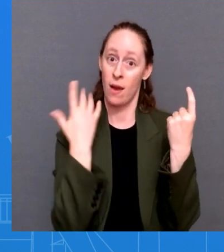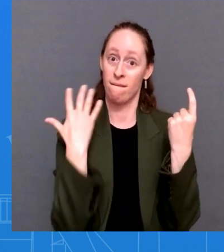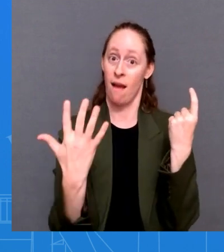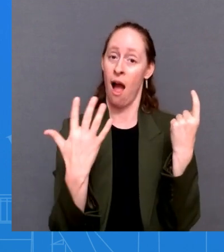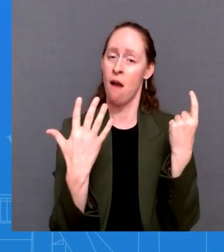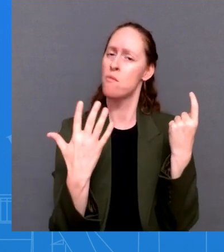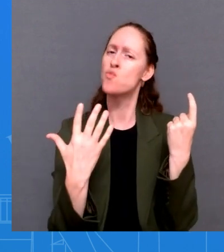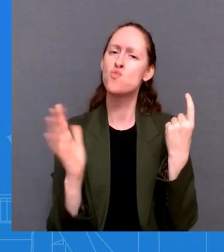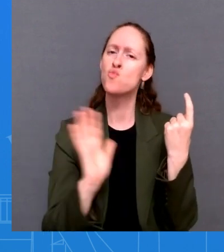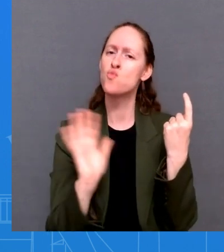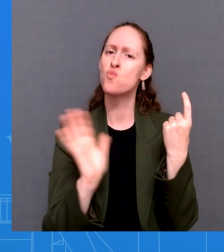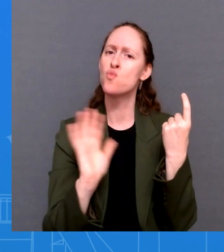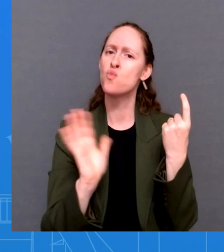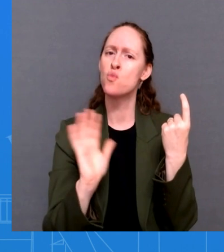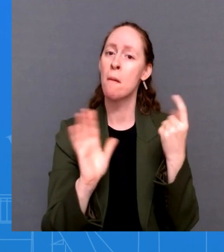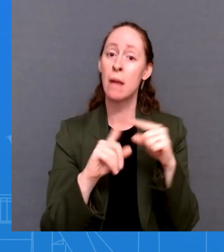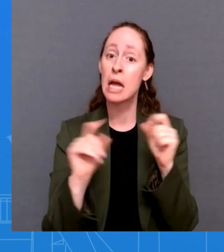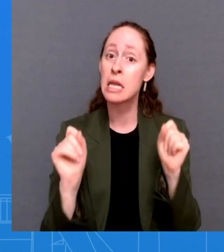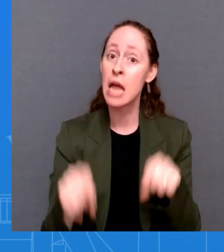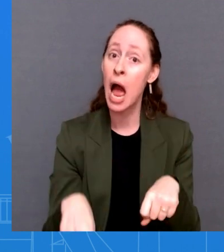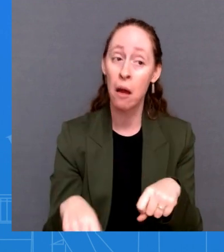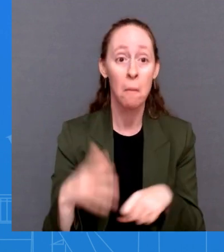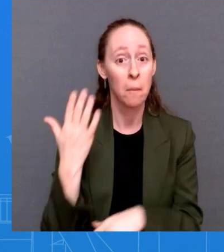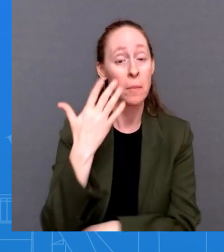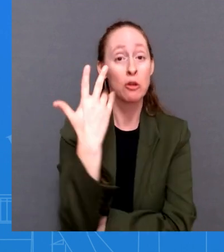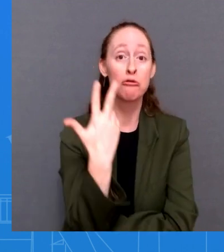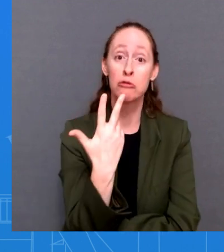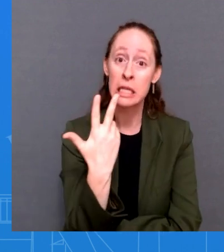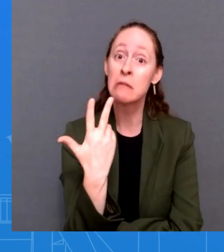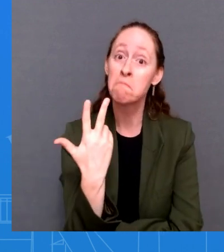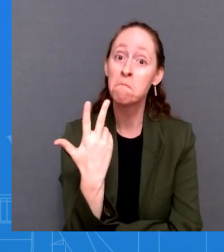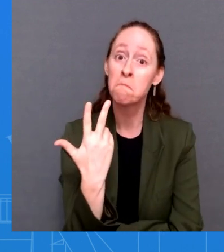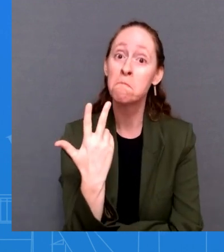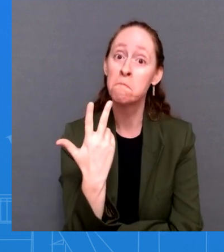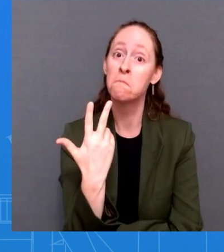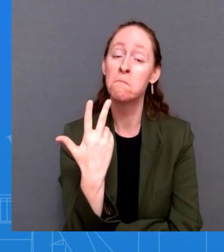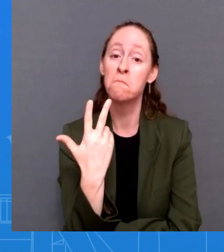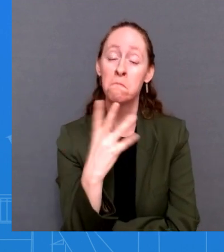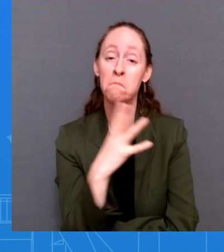We also recognize that in some situations they may be only able to use a single dose from that vial,